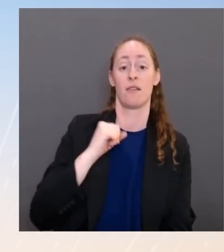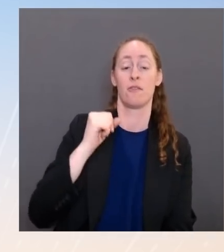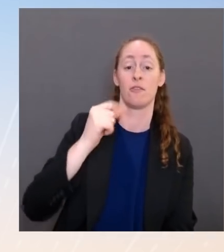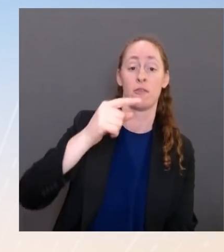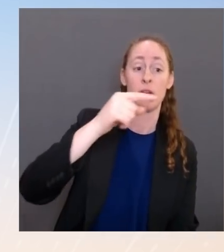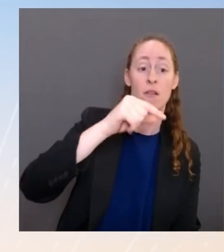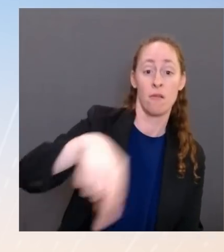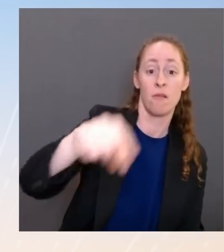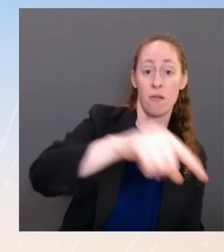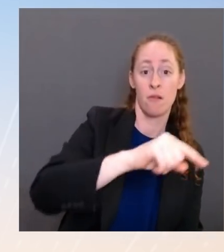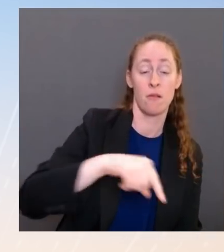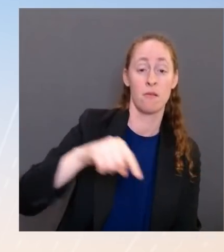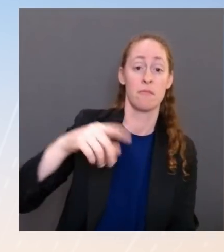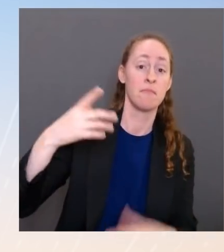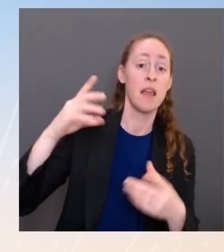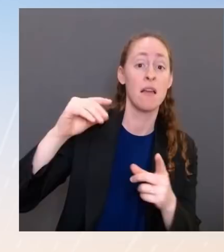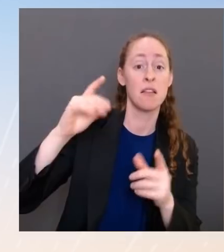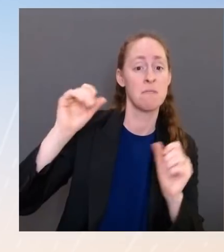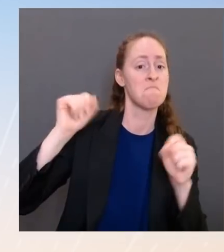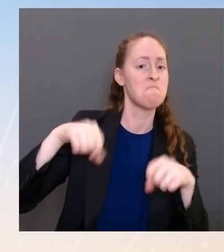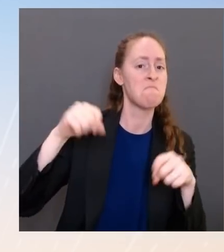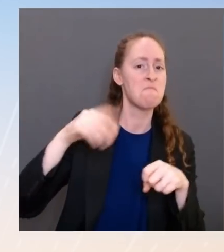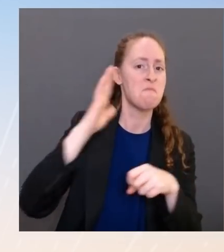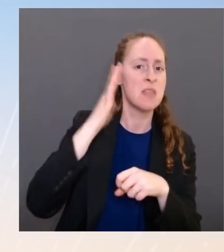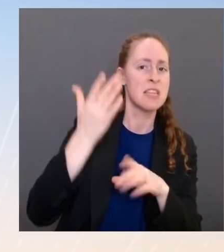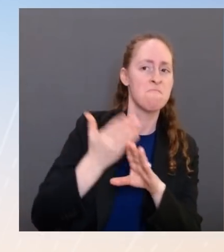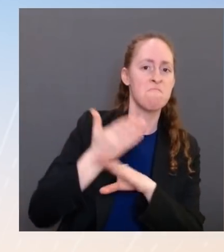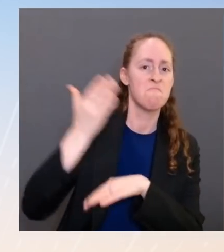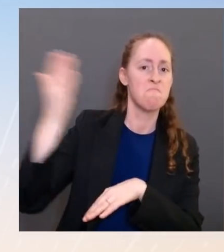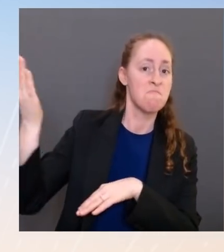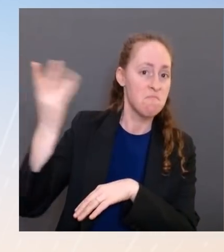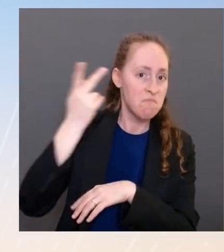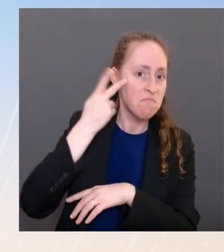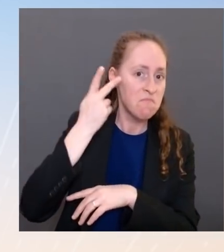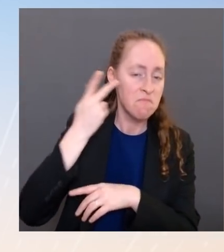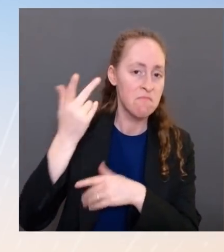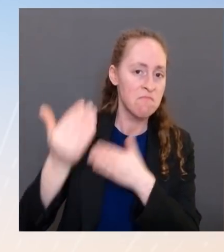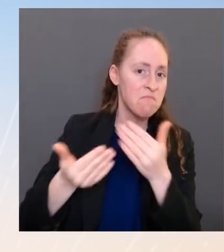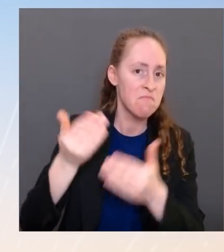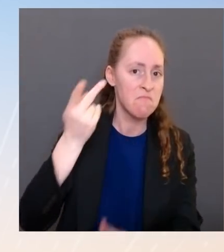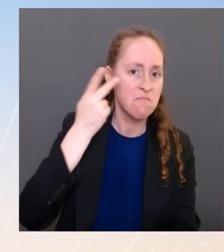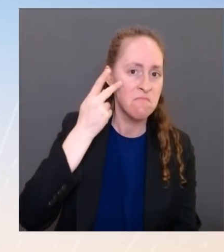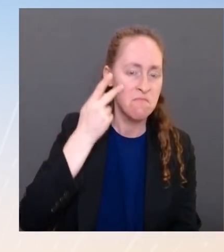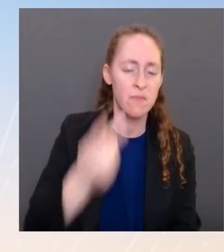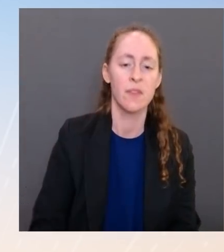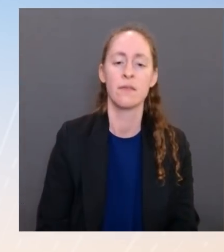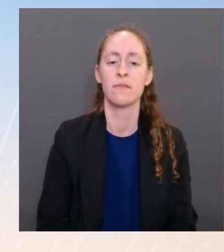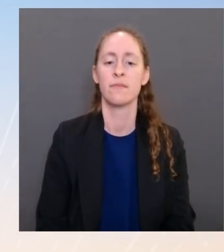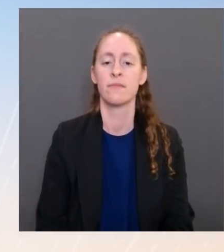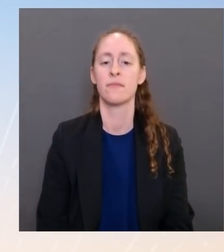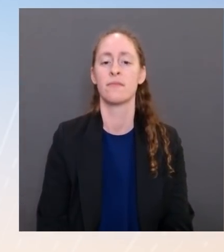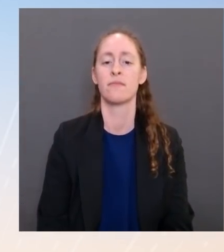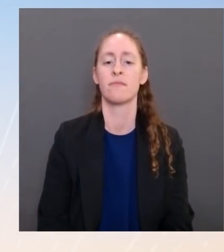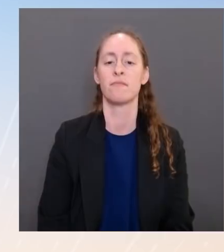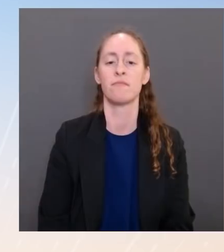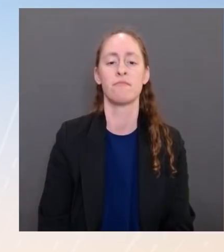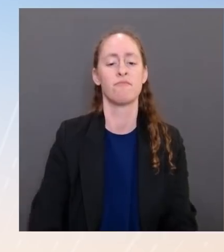The Press: What's his view? Ms. Psaki: Well, I would note, as the President has said in the past, this is a process that -- a legal process that the State Department